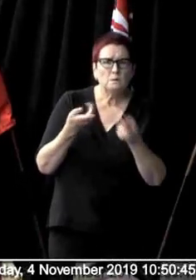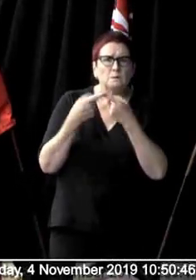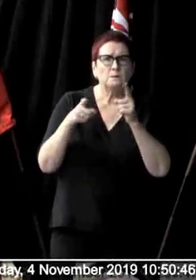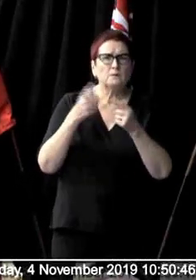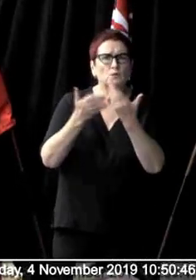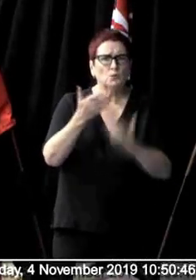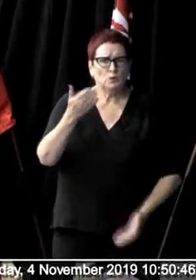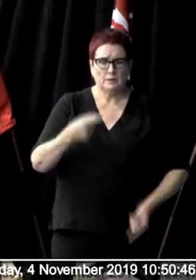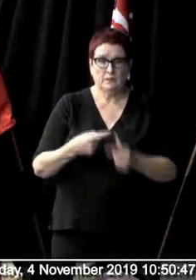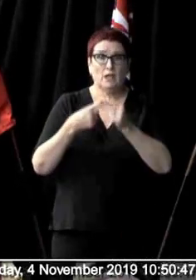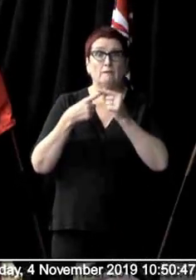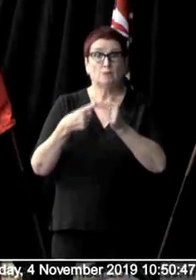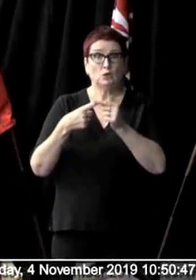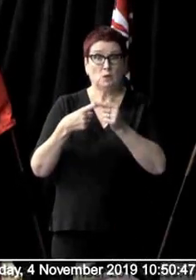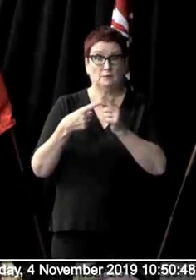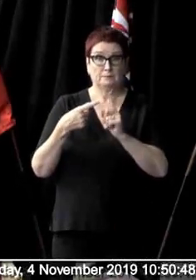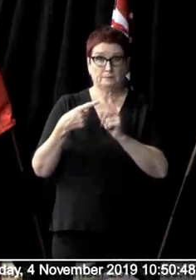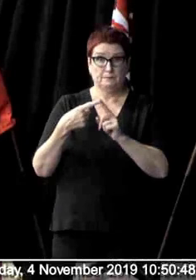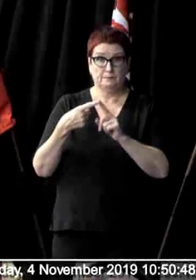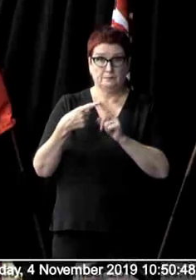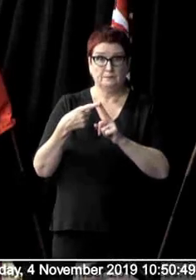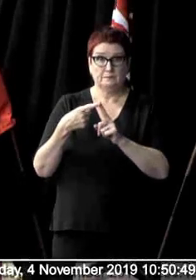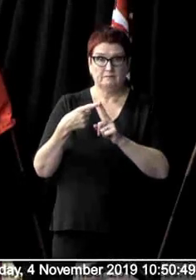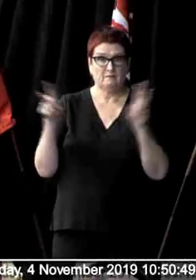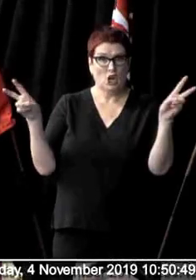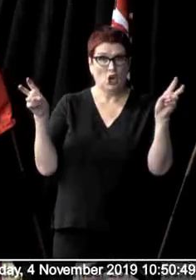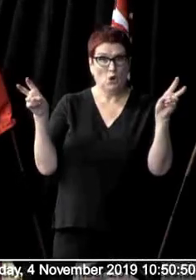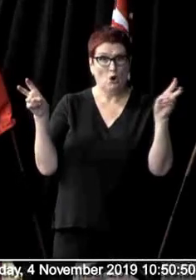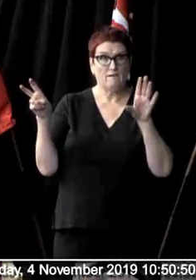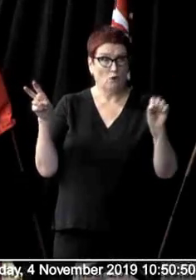First tells us – and this is a direct quote from the submitter’s own words: